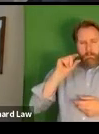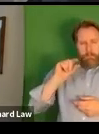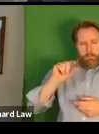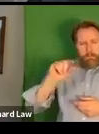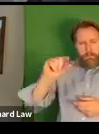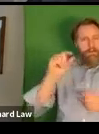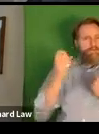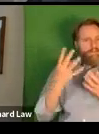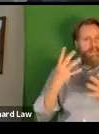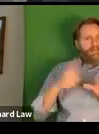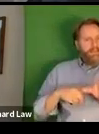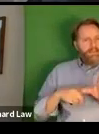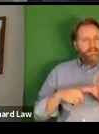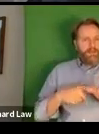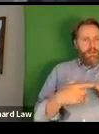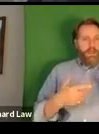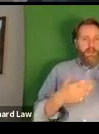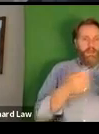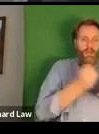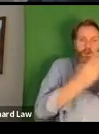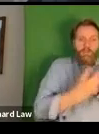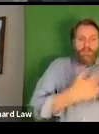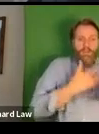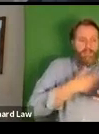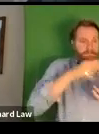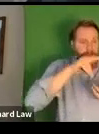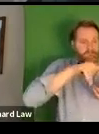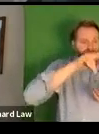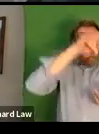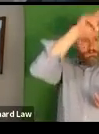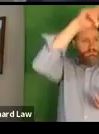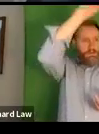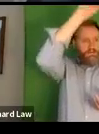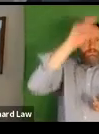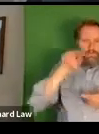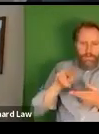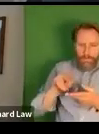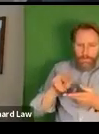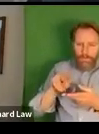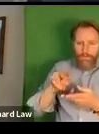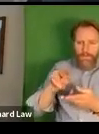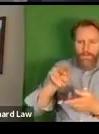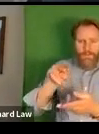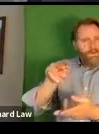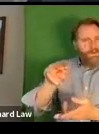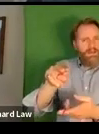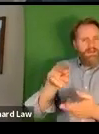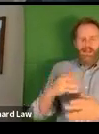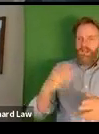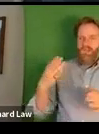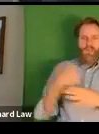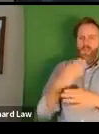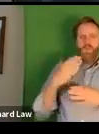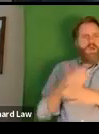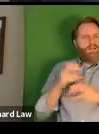during this period we've had the events of 2014 work streams returned to us which were deemed to be outside of our grade